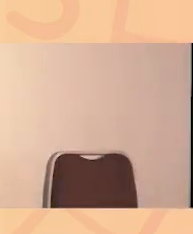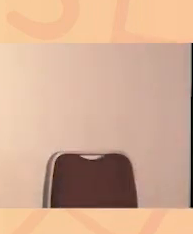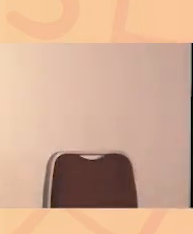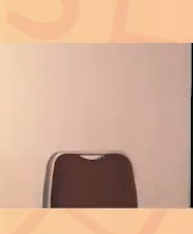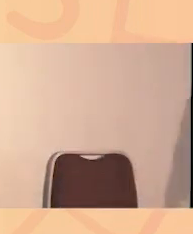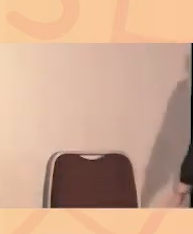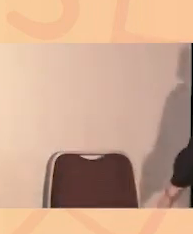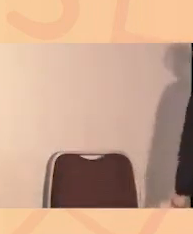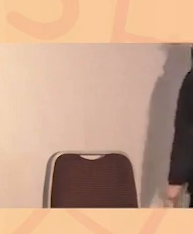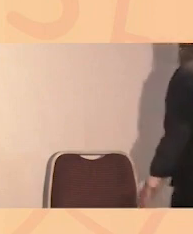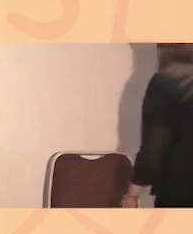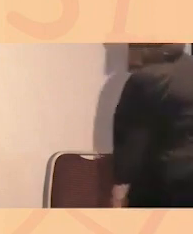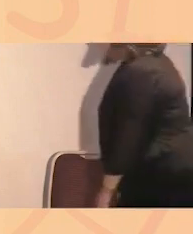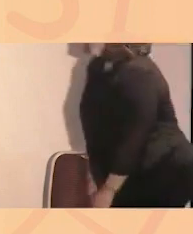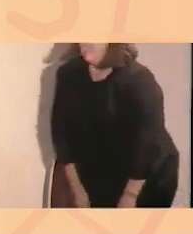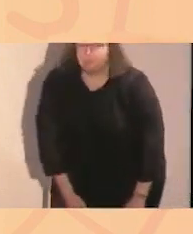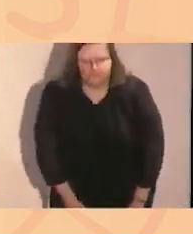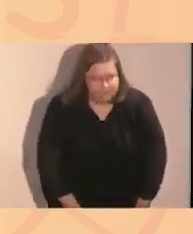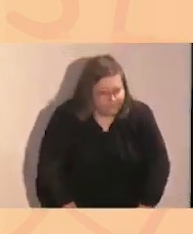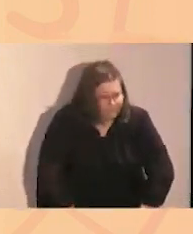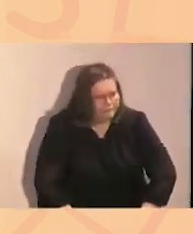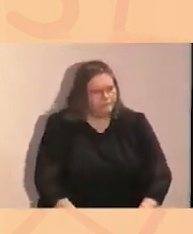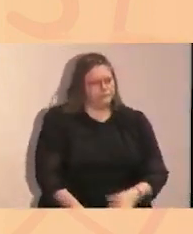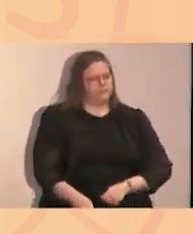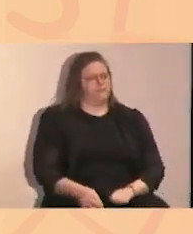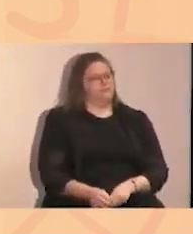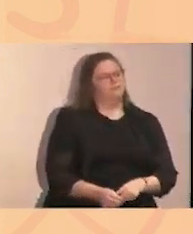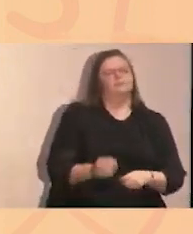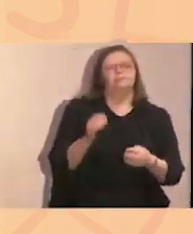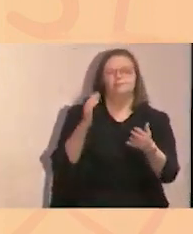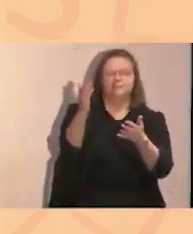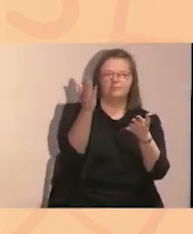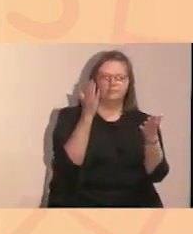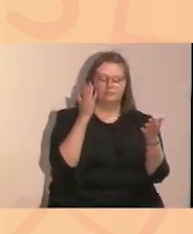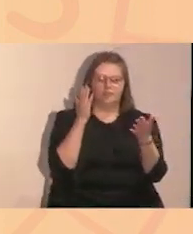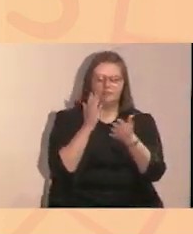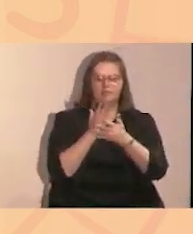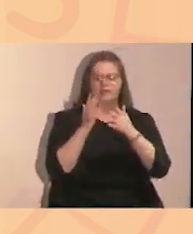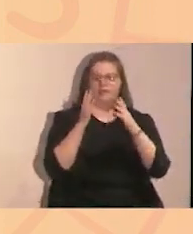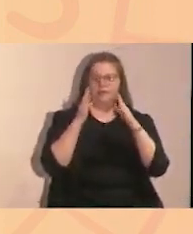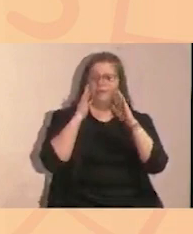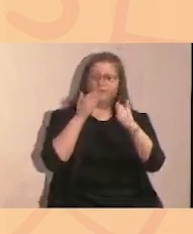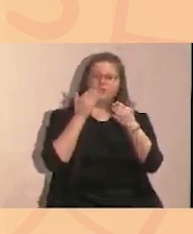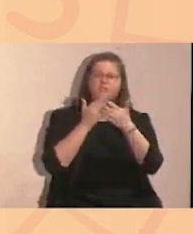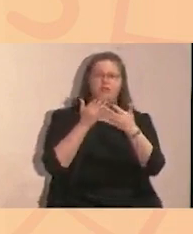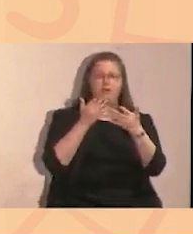We've got to hold space, make space and hand it over. Like, my job now is not to kind of be, you know, to be the face of things.